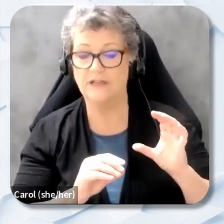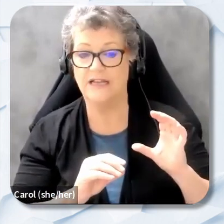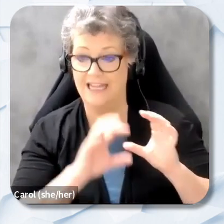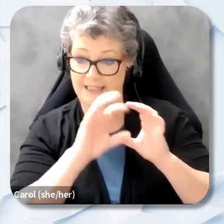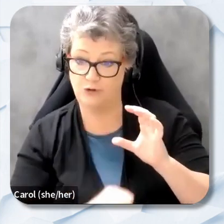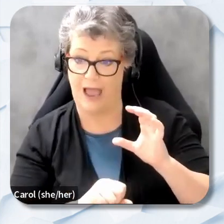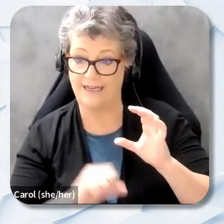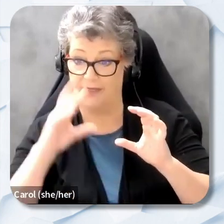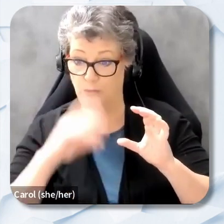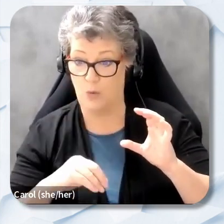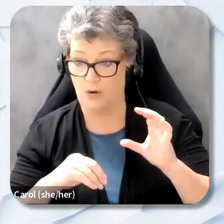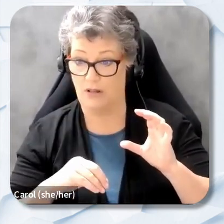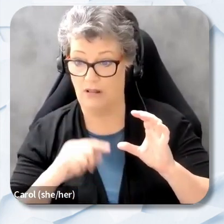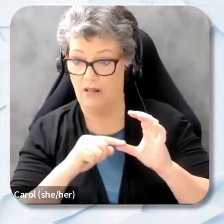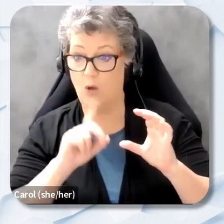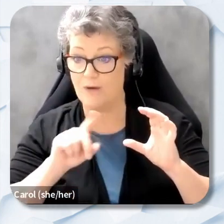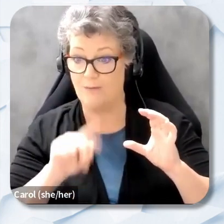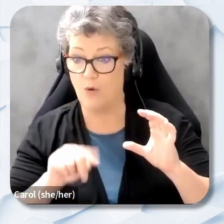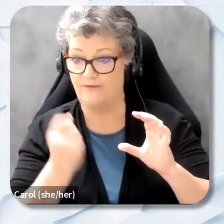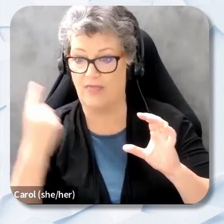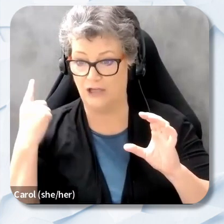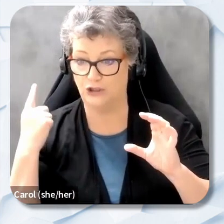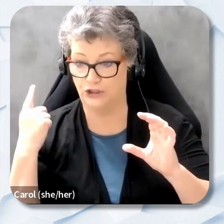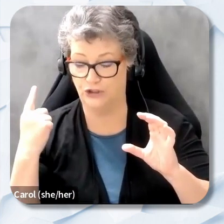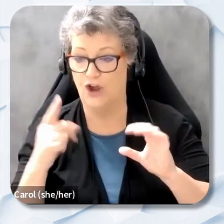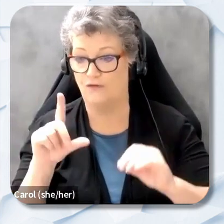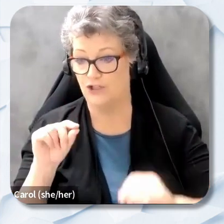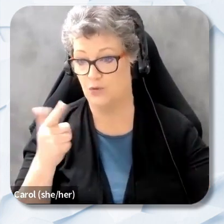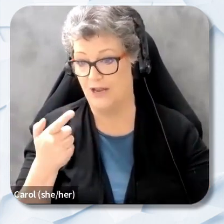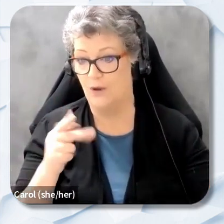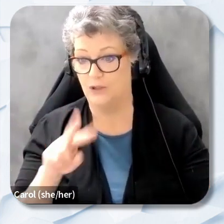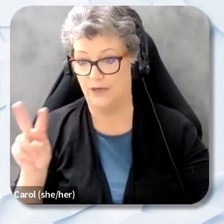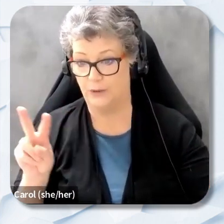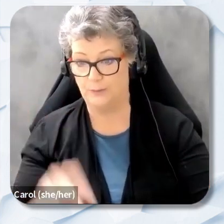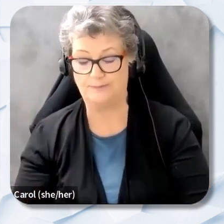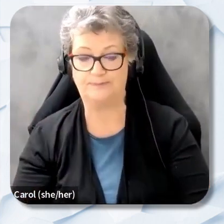the total reported for last year, the 21-22 school year.